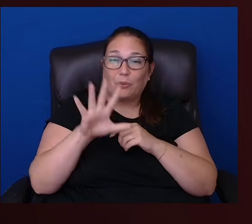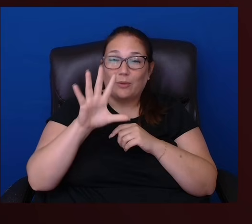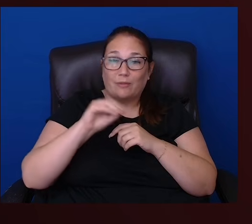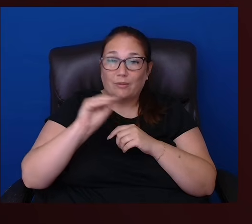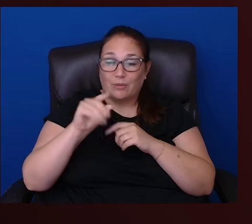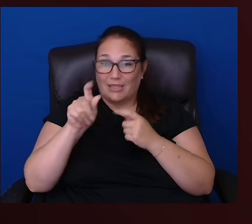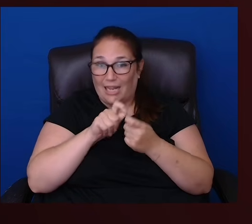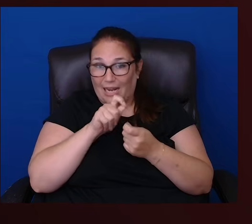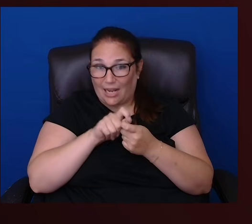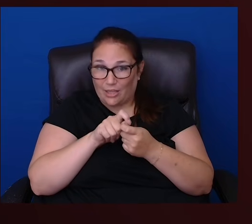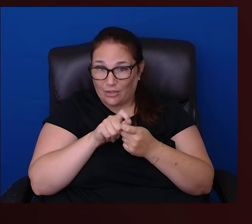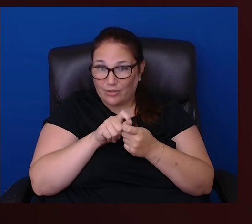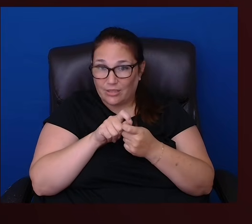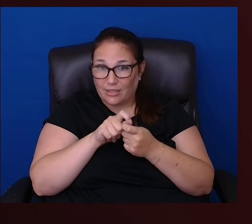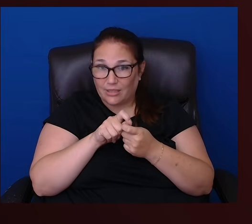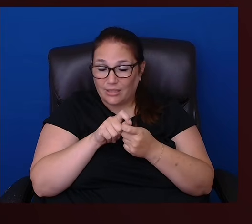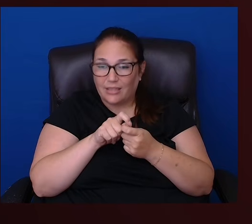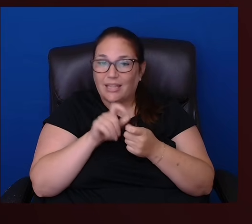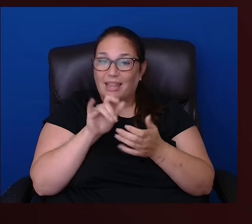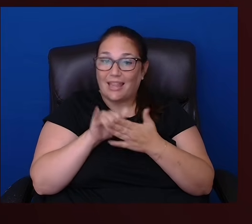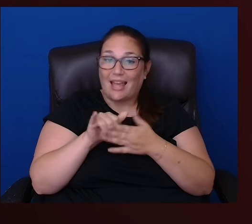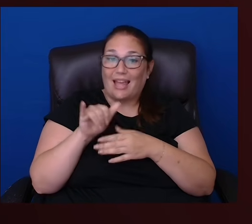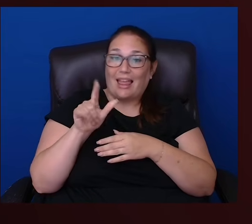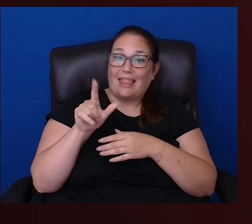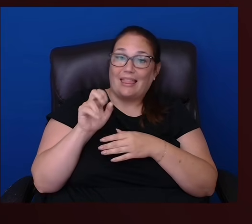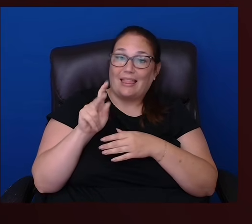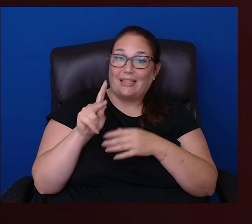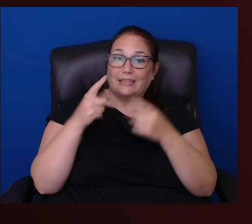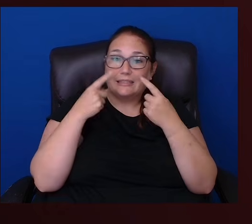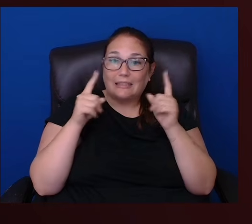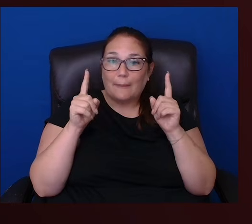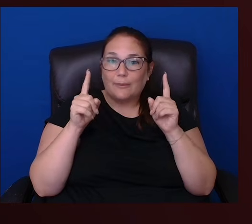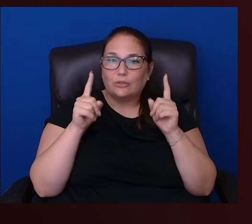that length that it can accomplish is doubling every seven months,